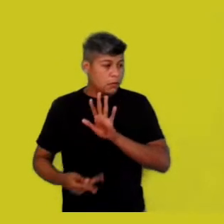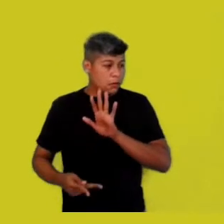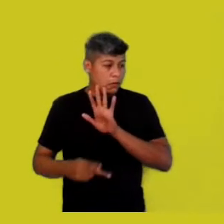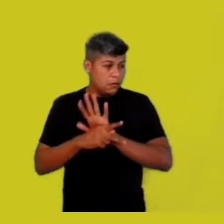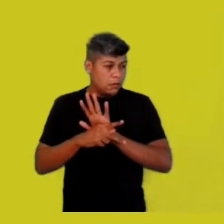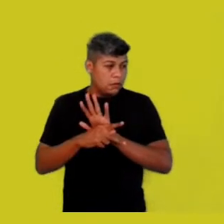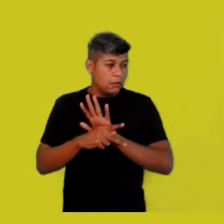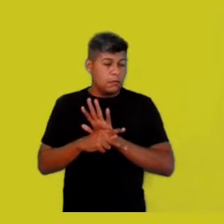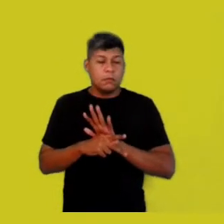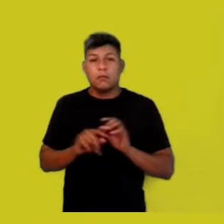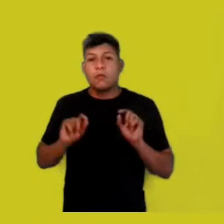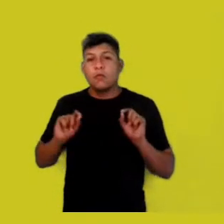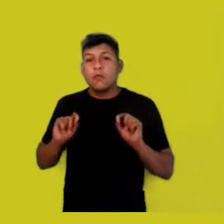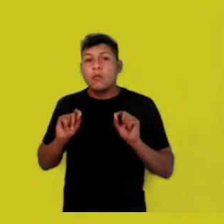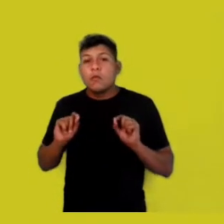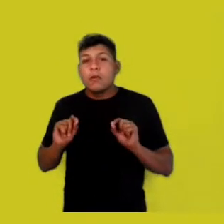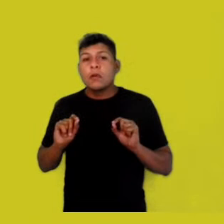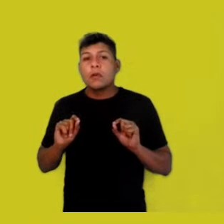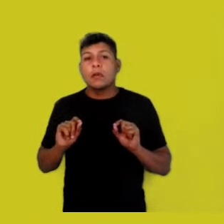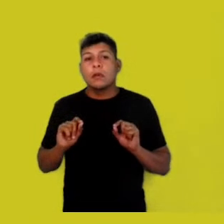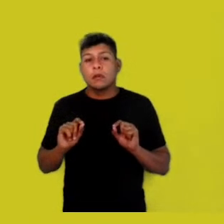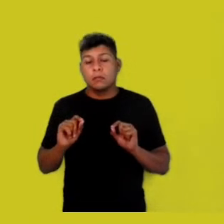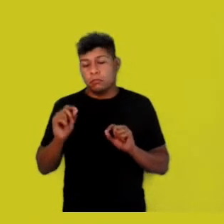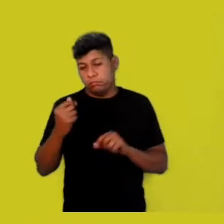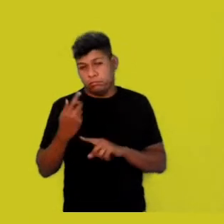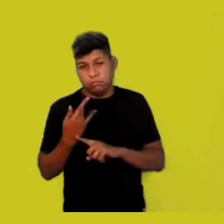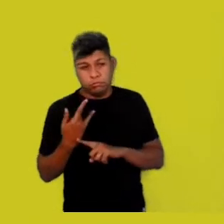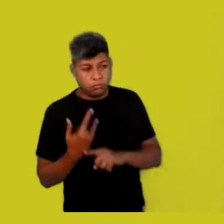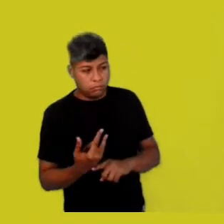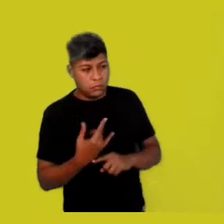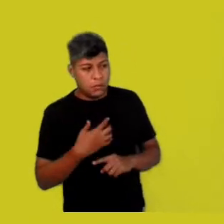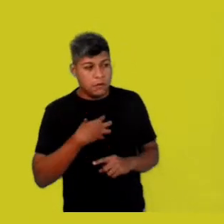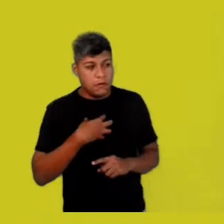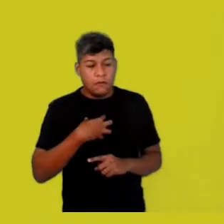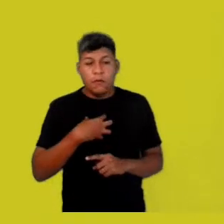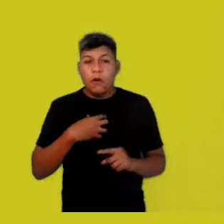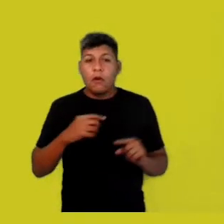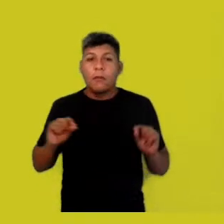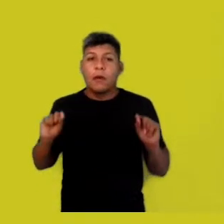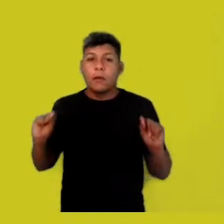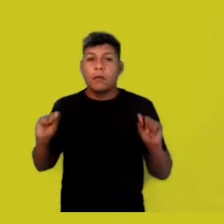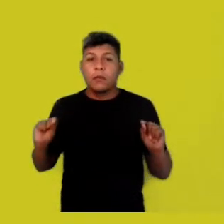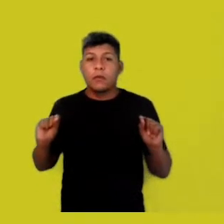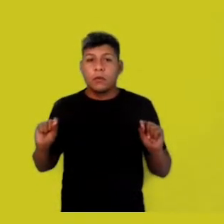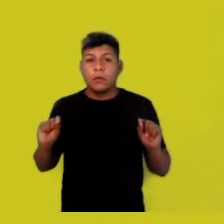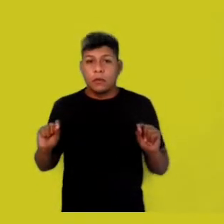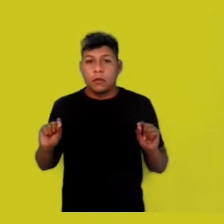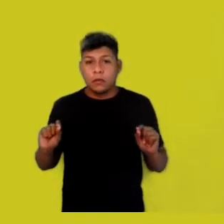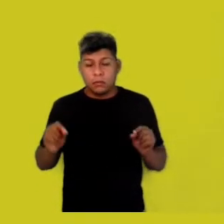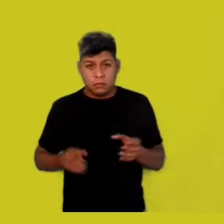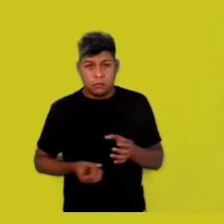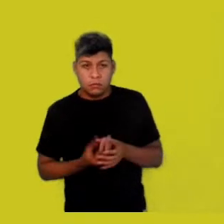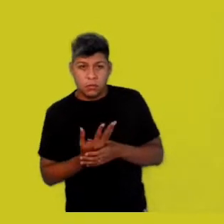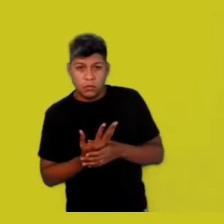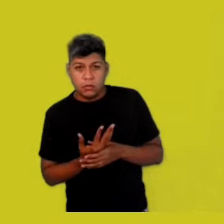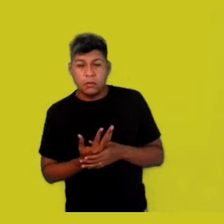invest on that, invest on a way to produce a common ground